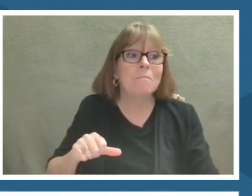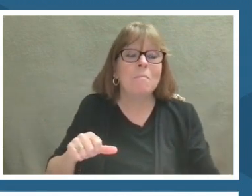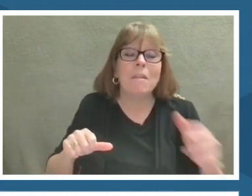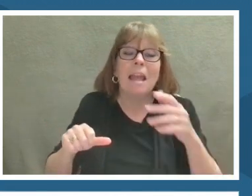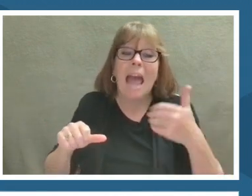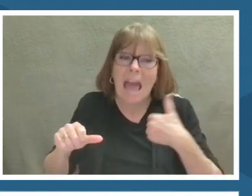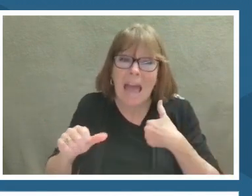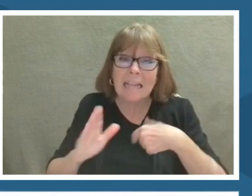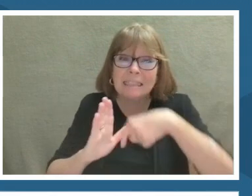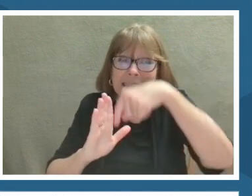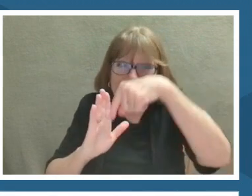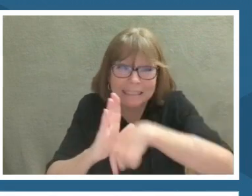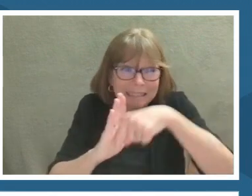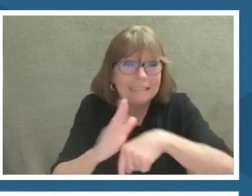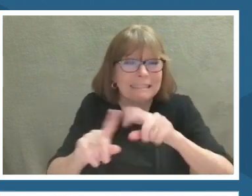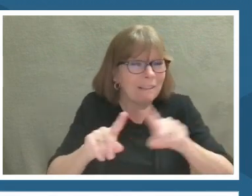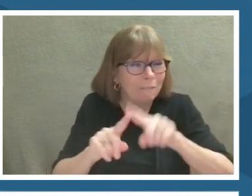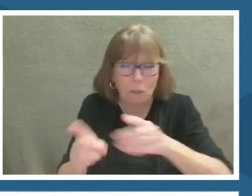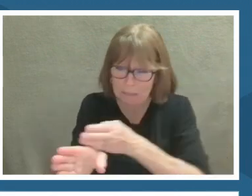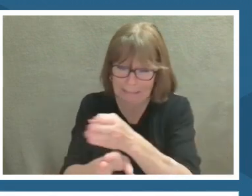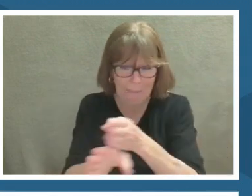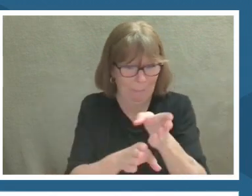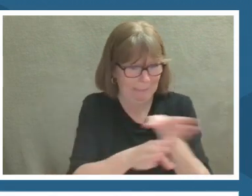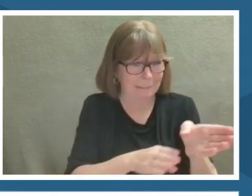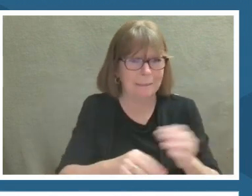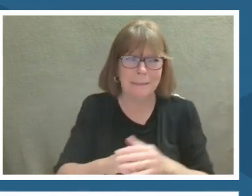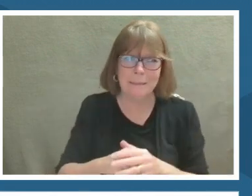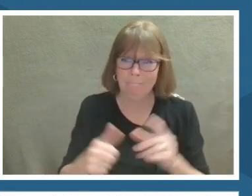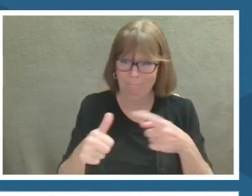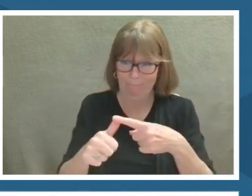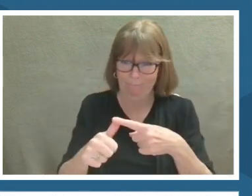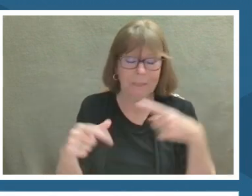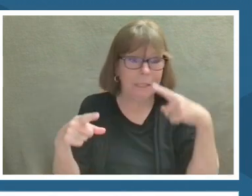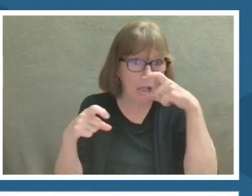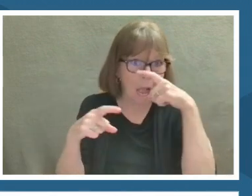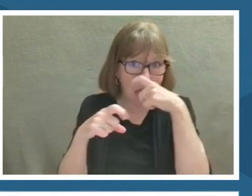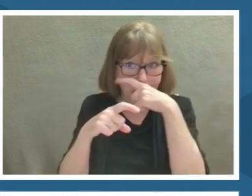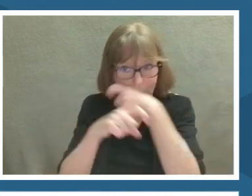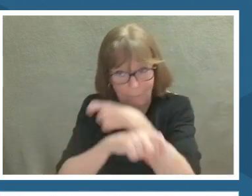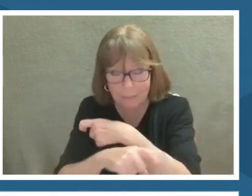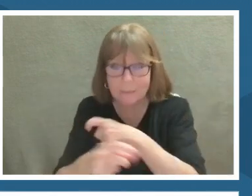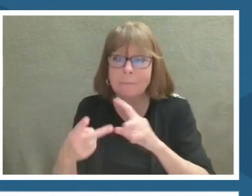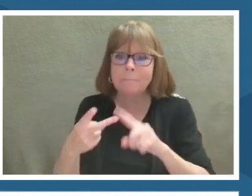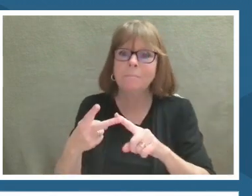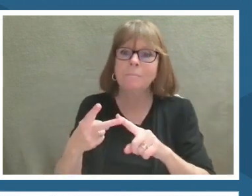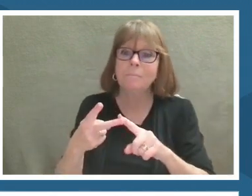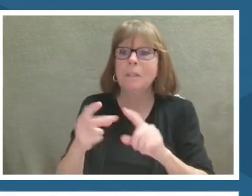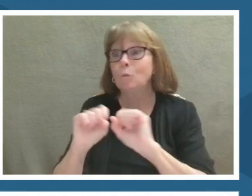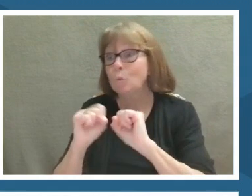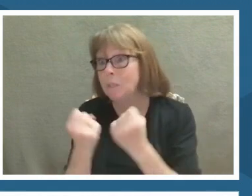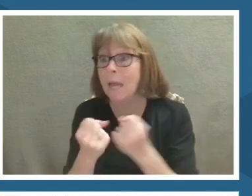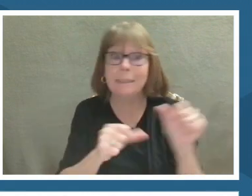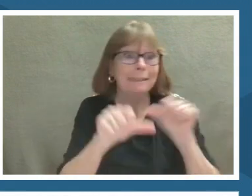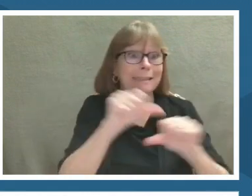multiple disciplines it's complex addressing socio-scientific